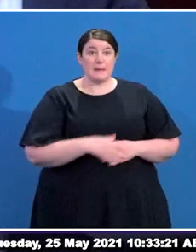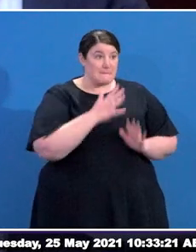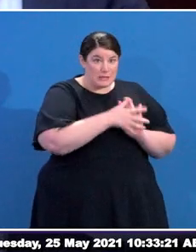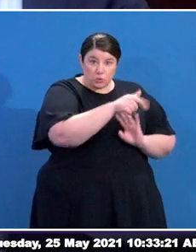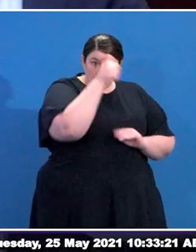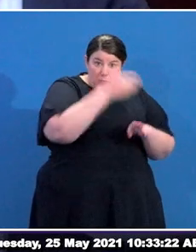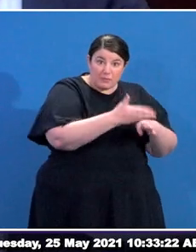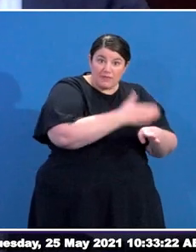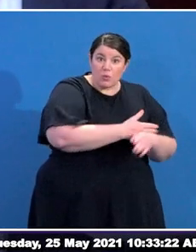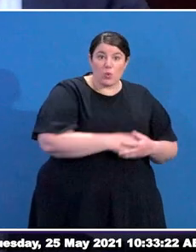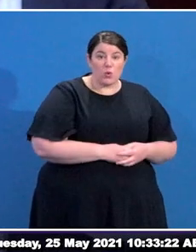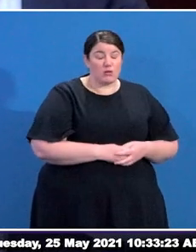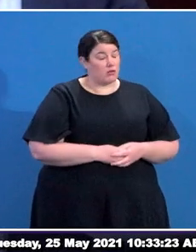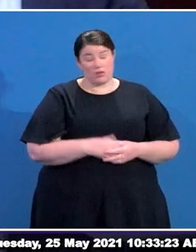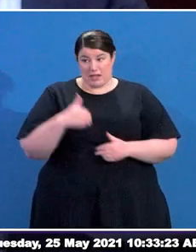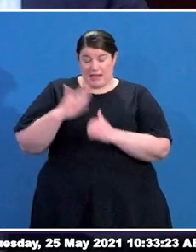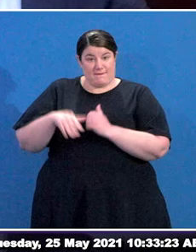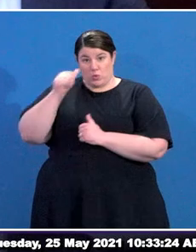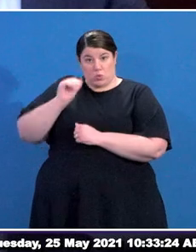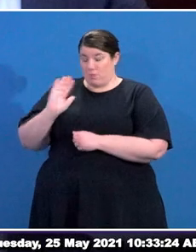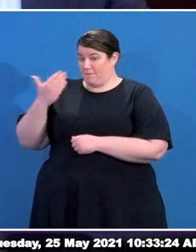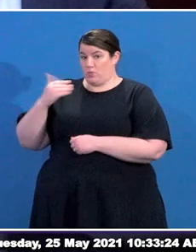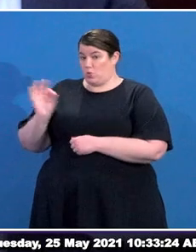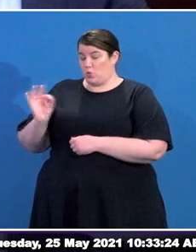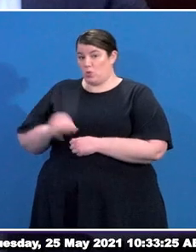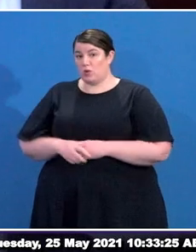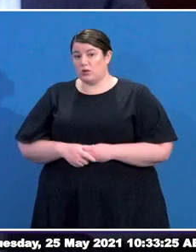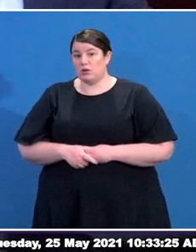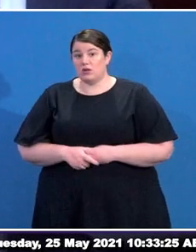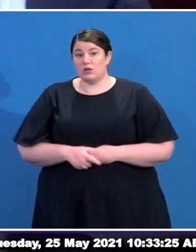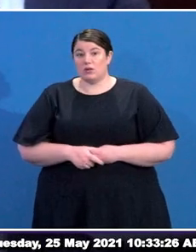Correct. And your knowledge about the incident is based on what you were told